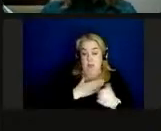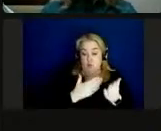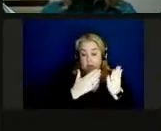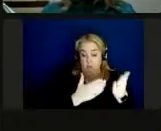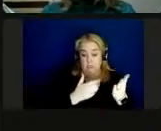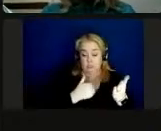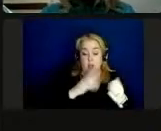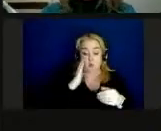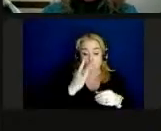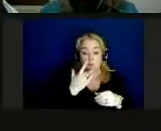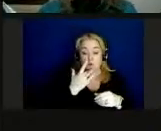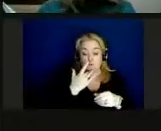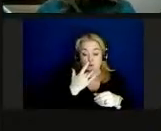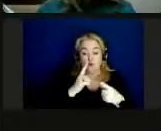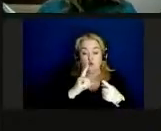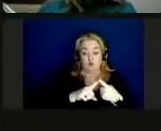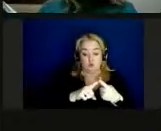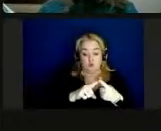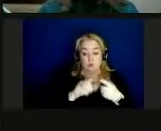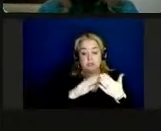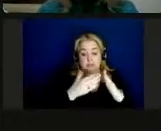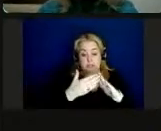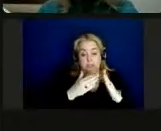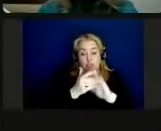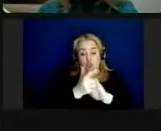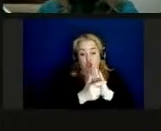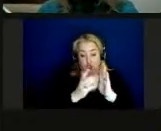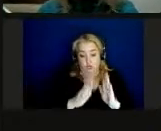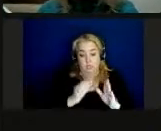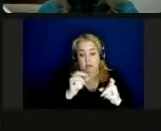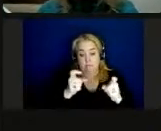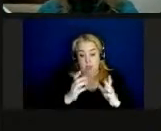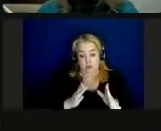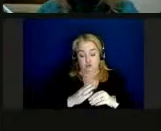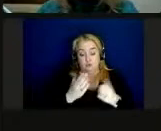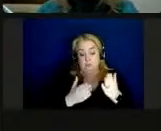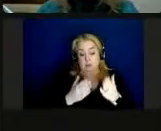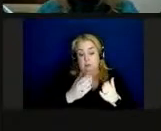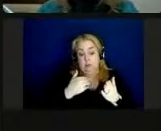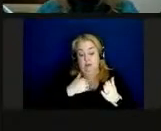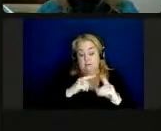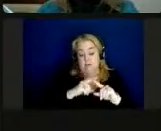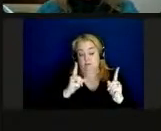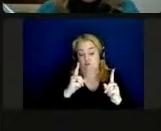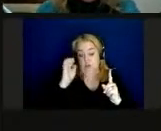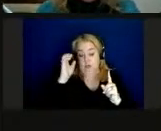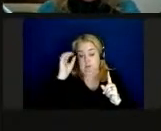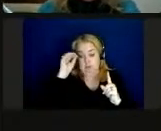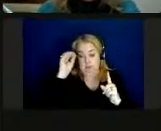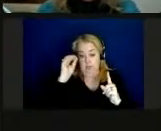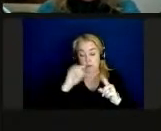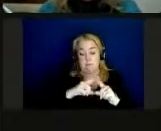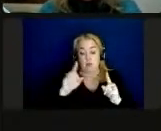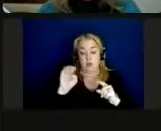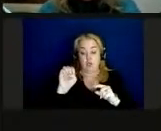OR WOULD THIS JUST BE A COUNCIL THING OR JUST A VOTER THING?